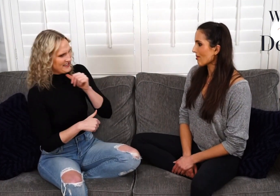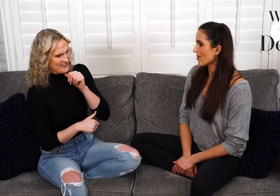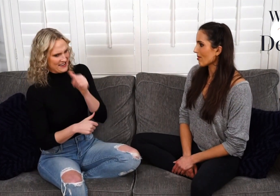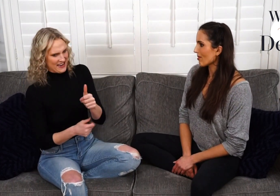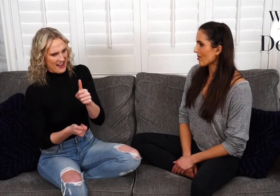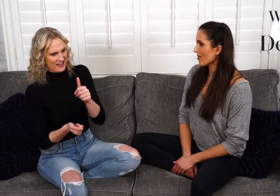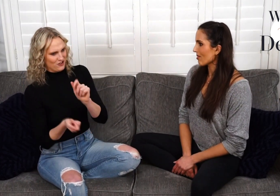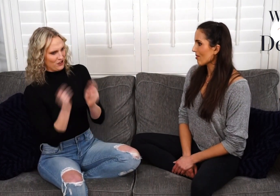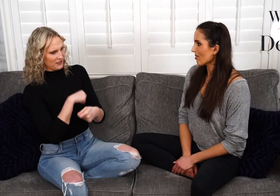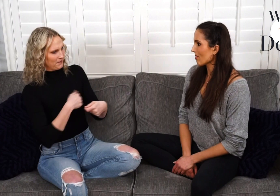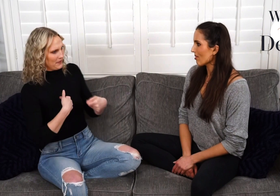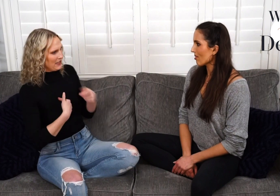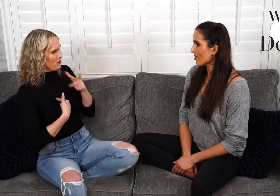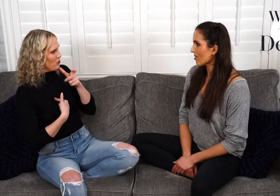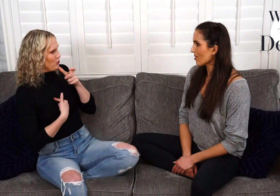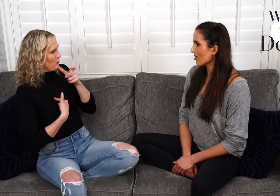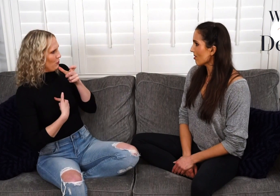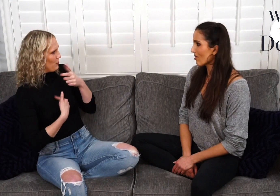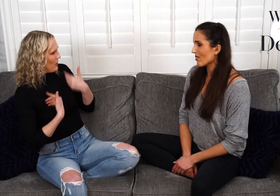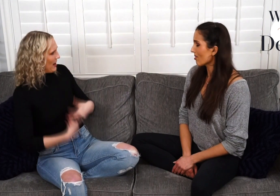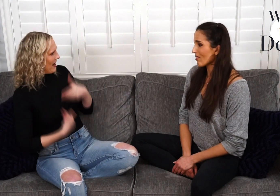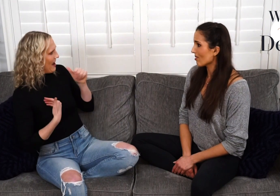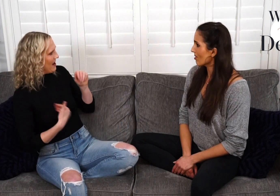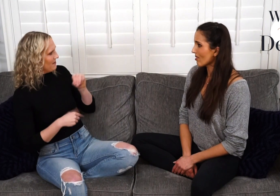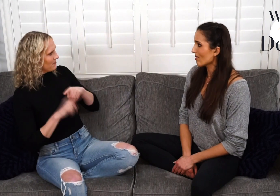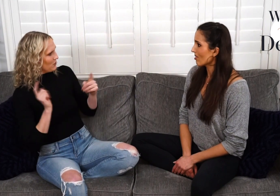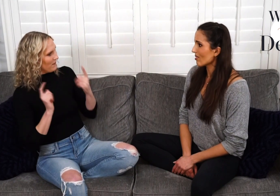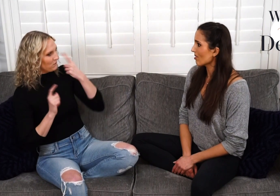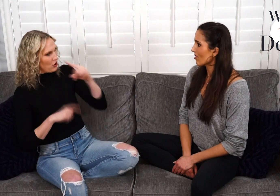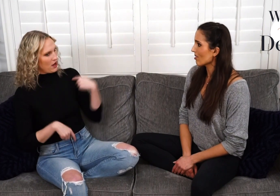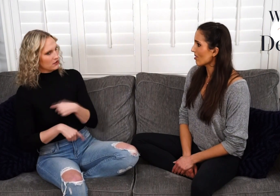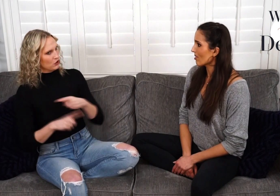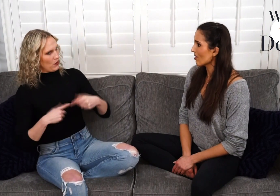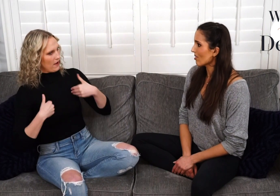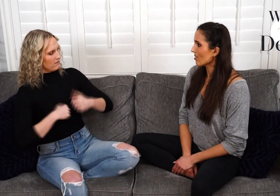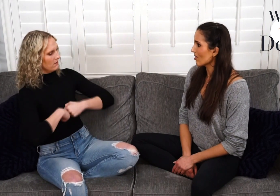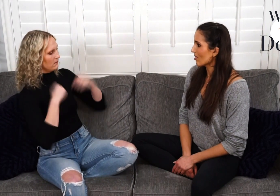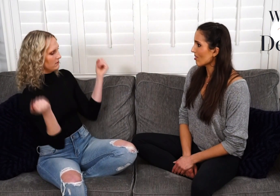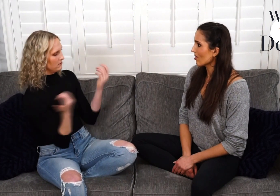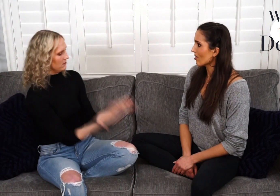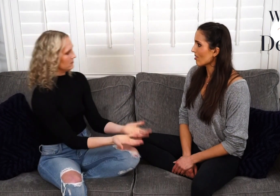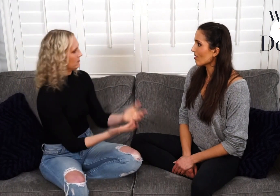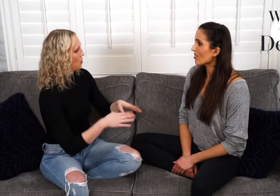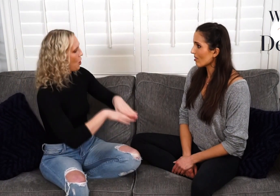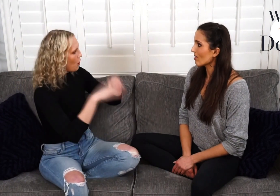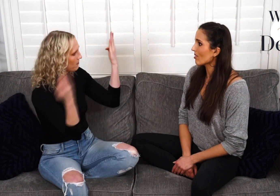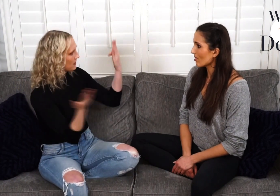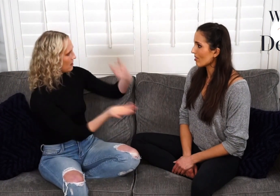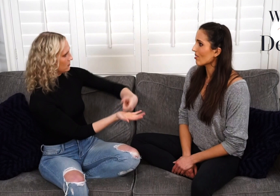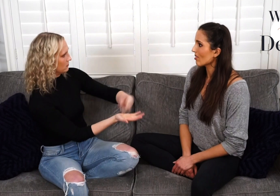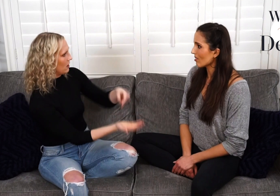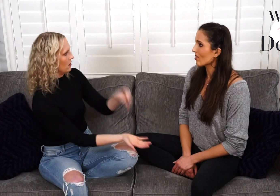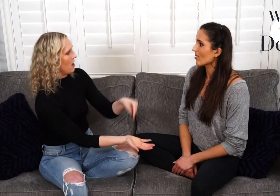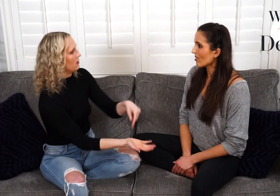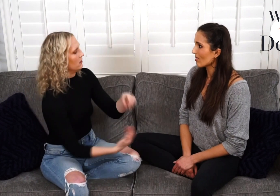friends with you does not change who I am but for us to be able to have that open conversation